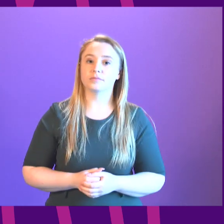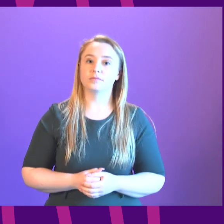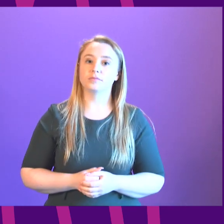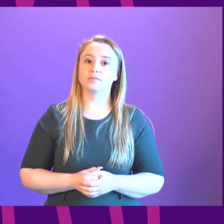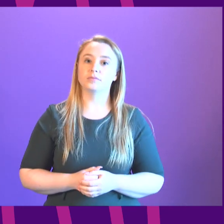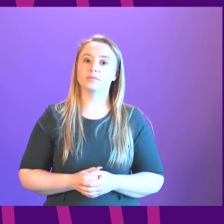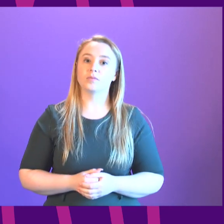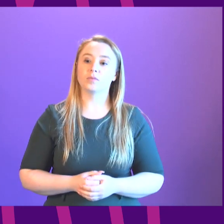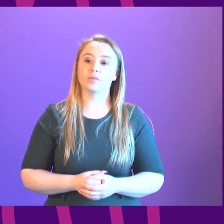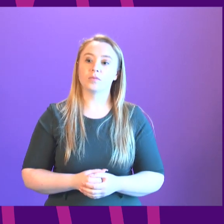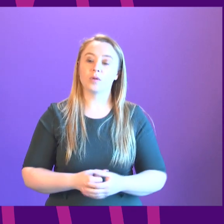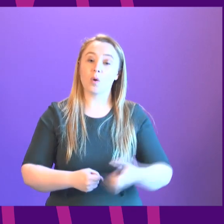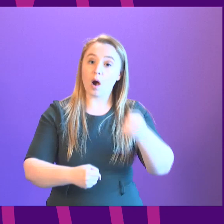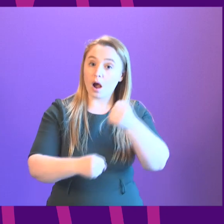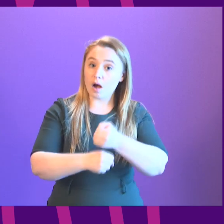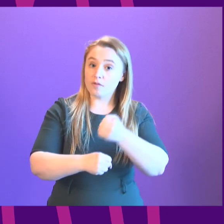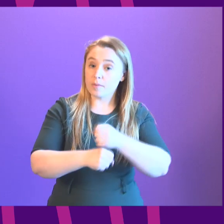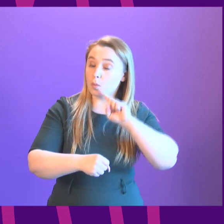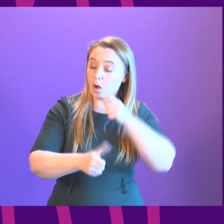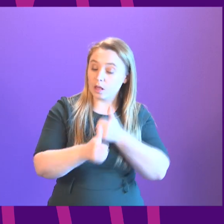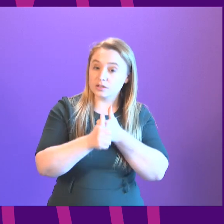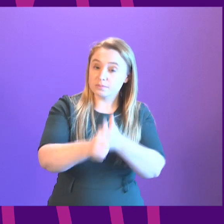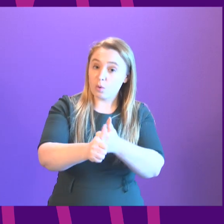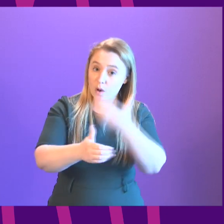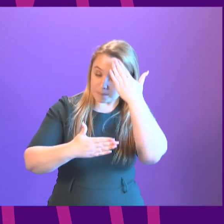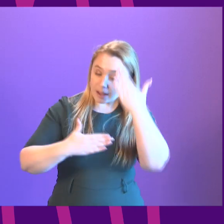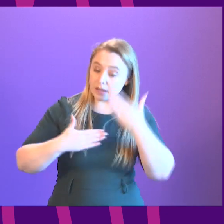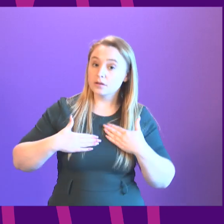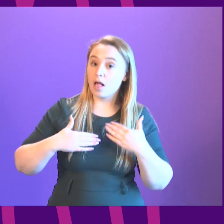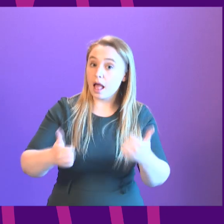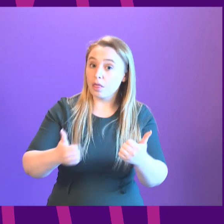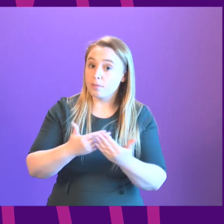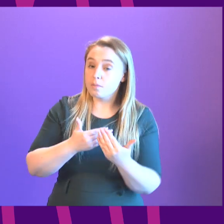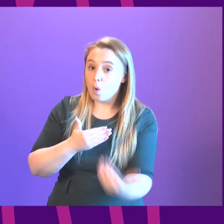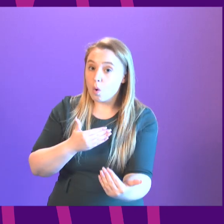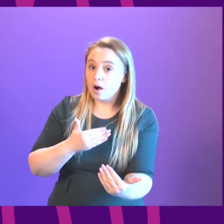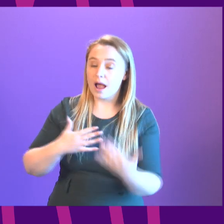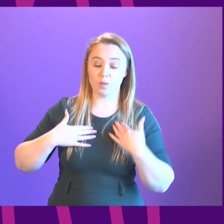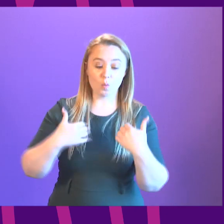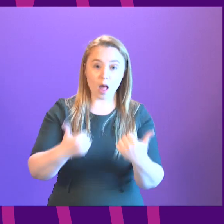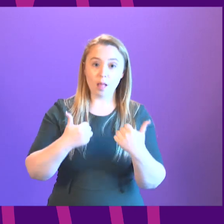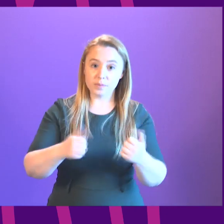step up levels of support for mental health and wellbeing services?